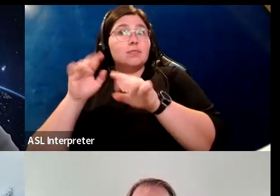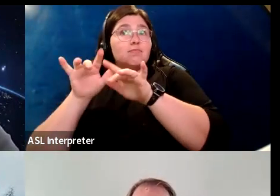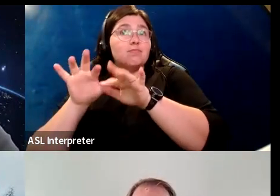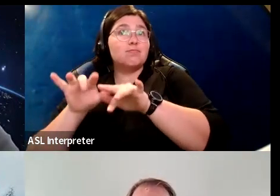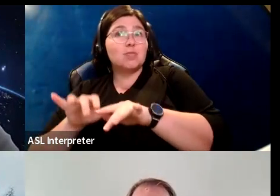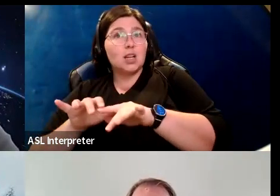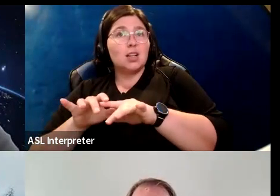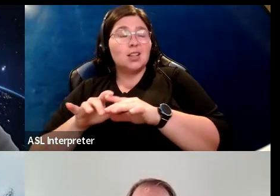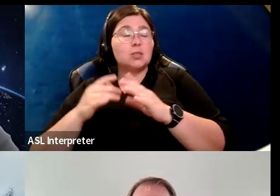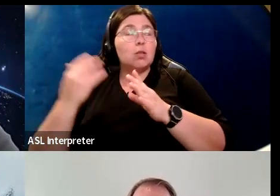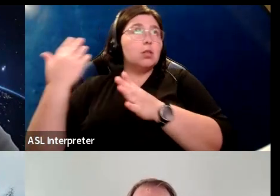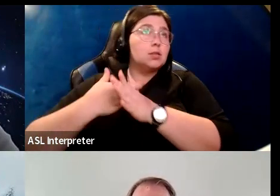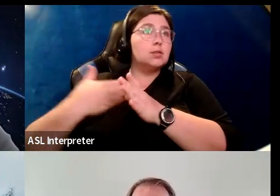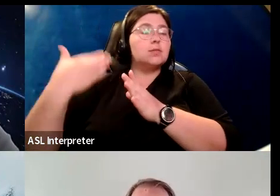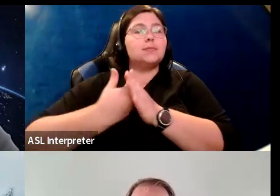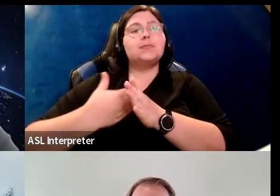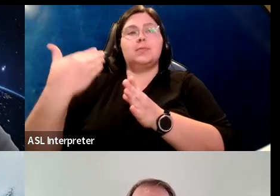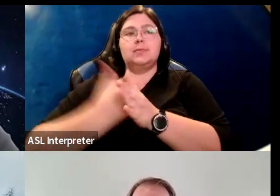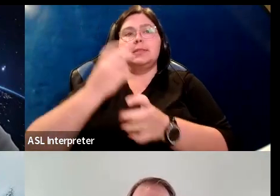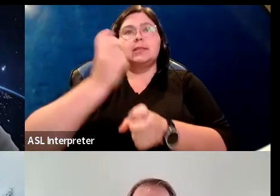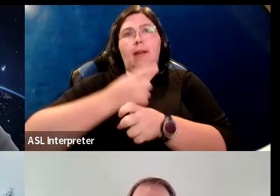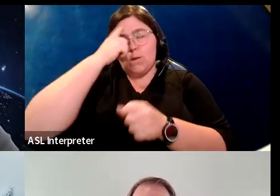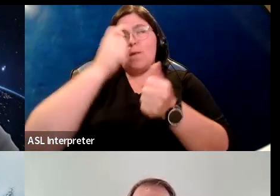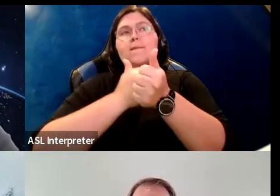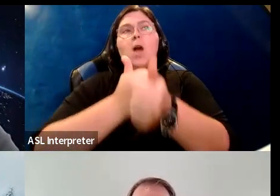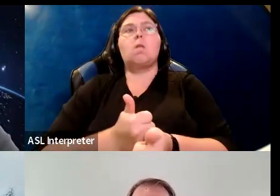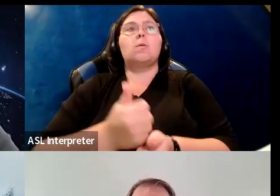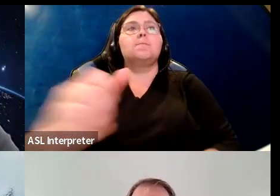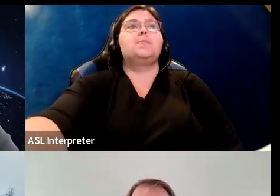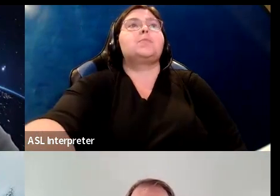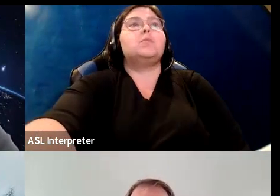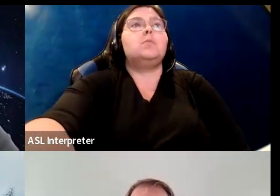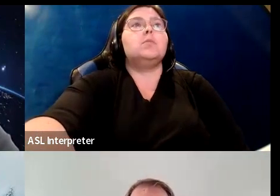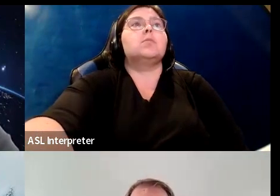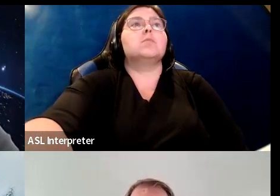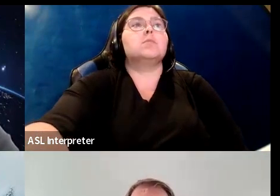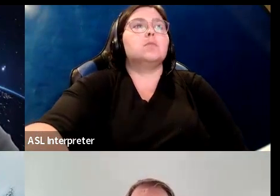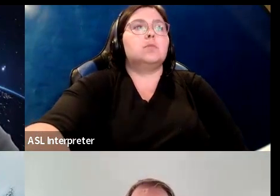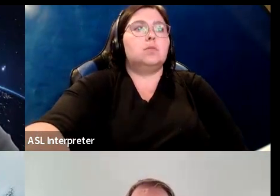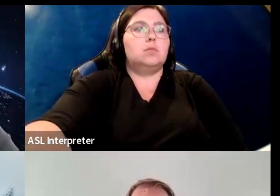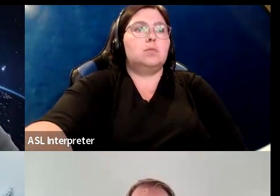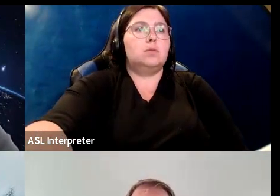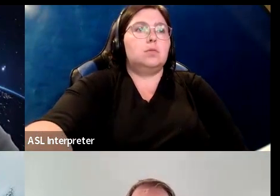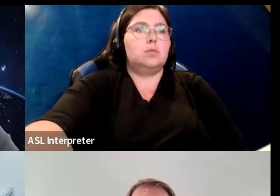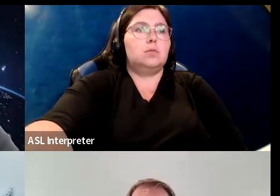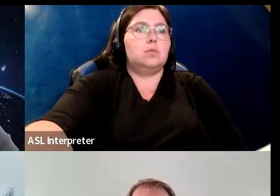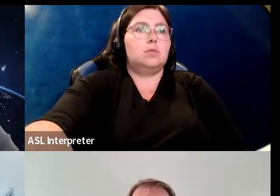can imagine that would make it very difficult to follow along with what's actually happening in the event. So we have chat turned off.